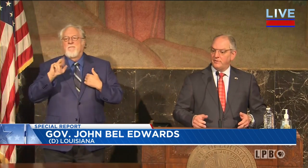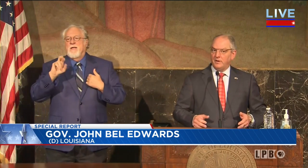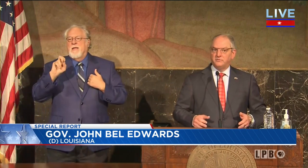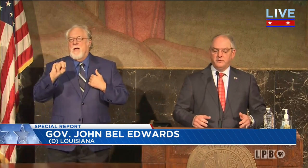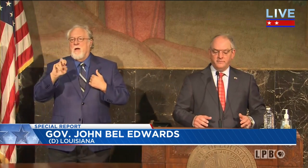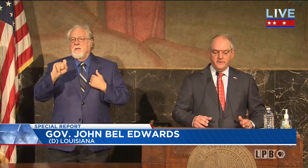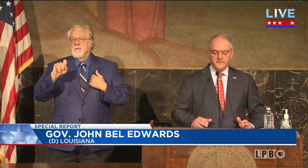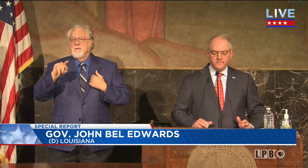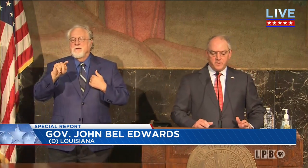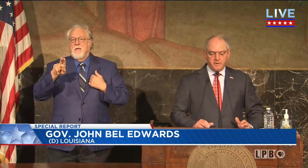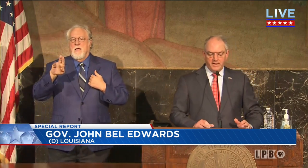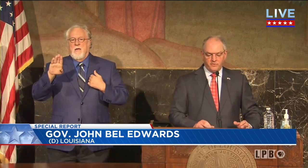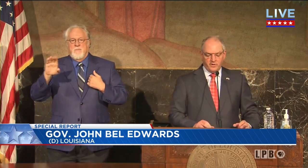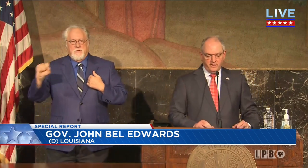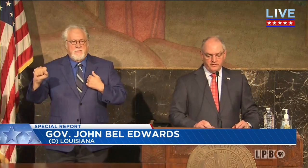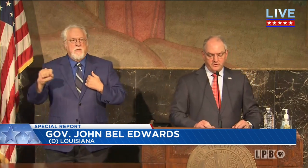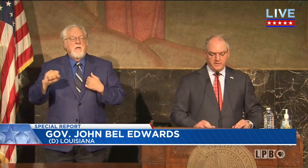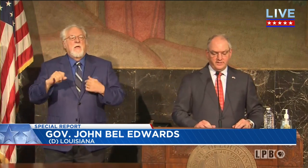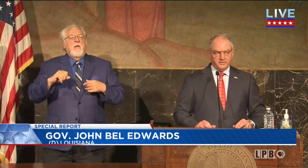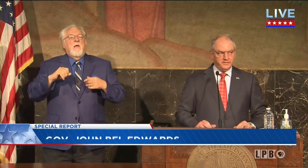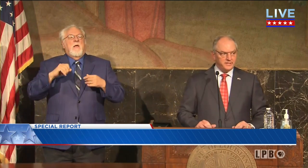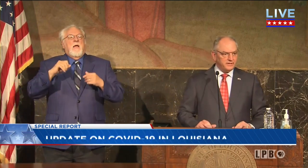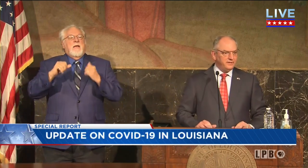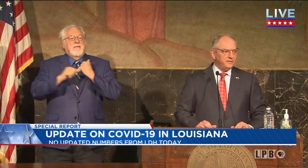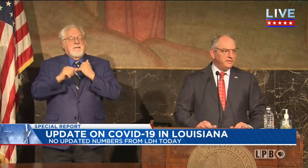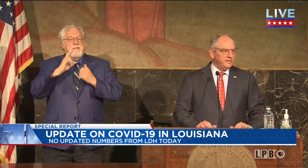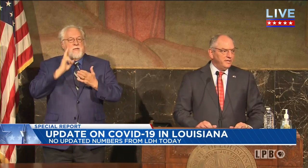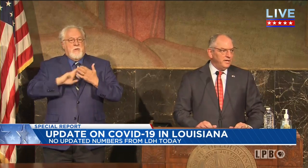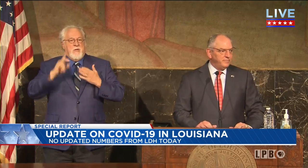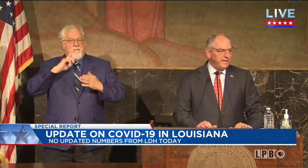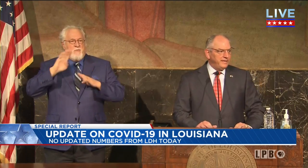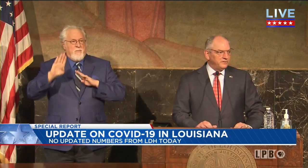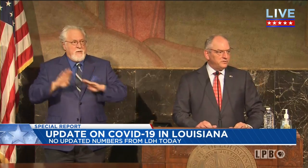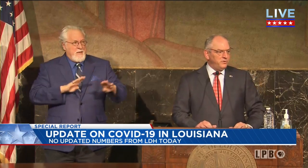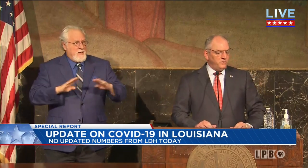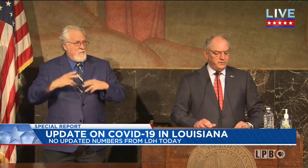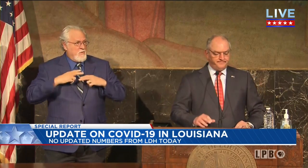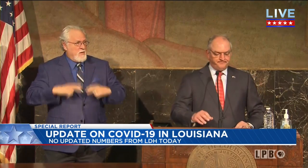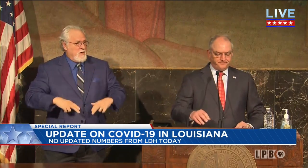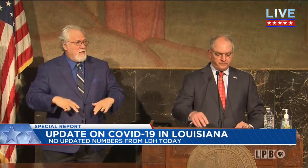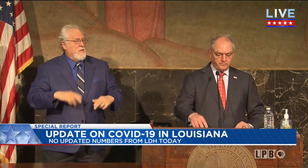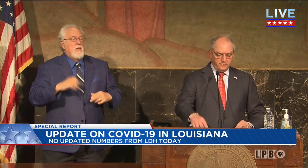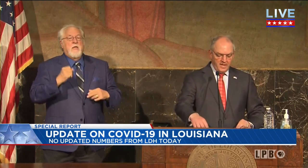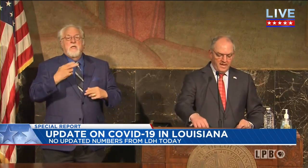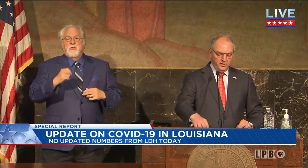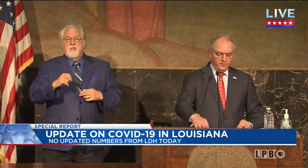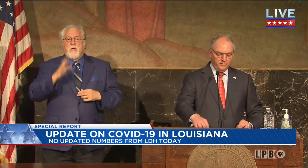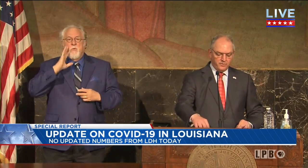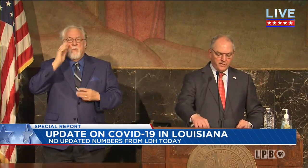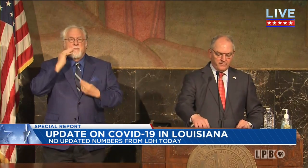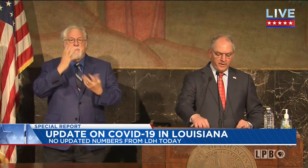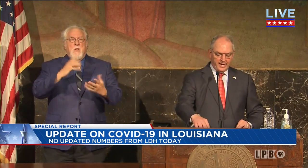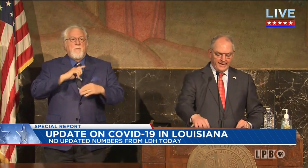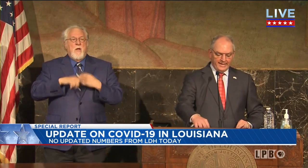SEVERAL DAYS WE WANT TO GIVE EVERYBODY A PEAK AT WHAT WE'RE LOOKING AT CURRENTLY.